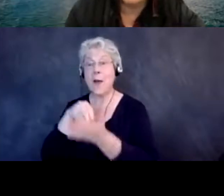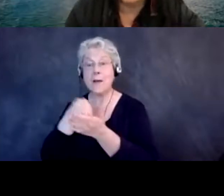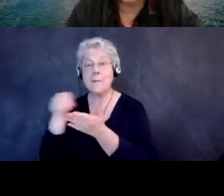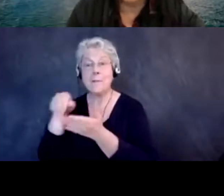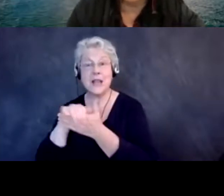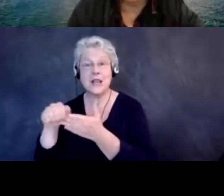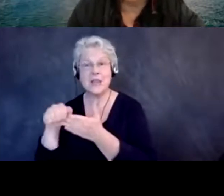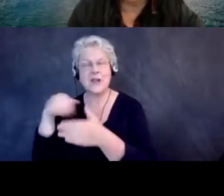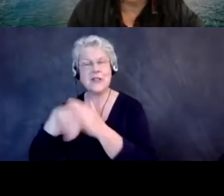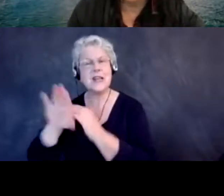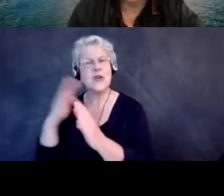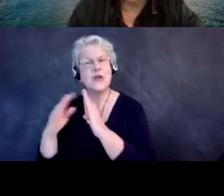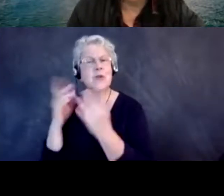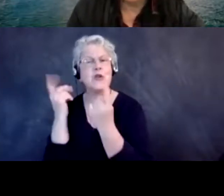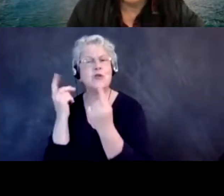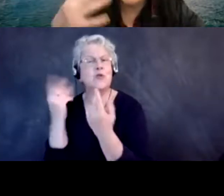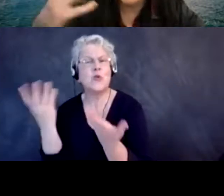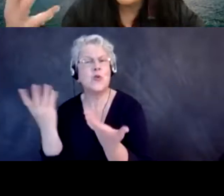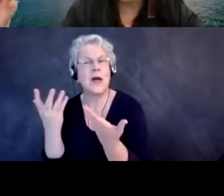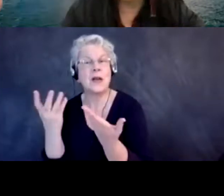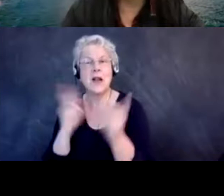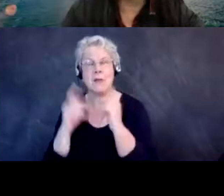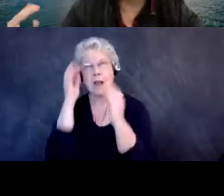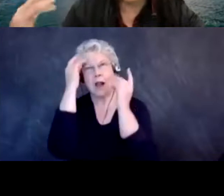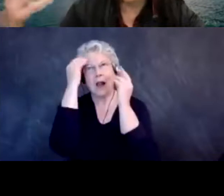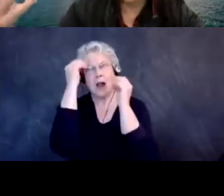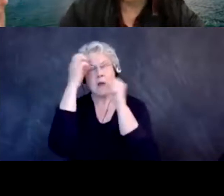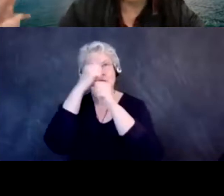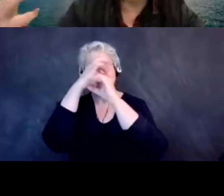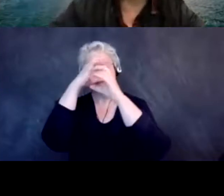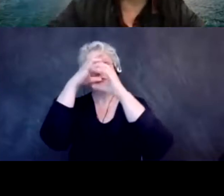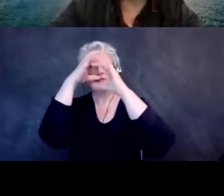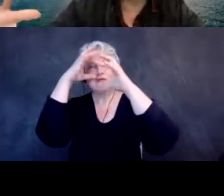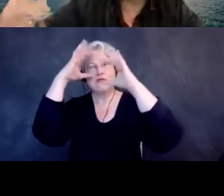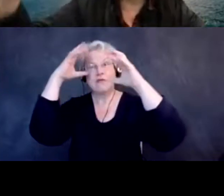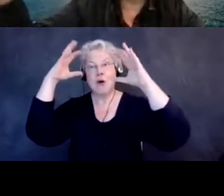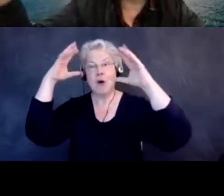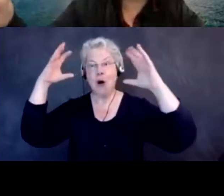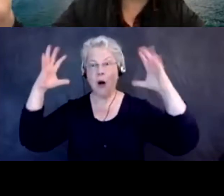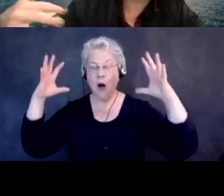your community if you had a million dollars? So people start to think big, oh, visionary - I would